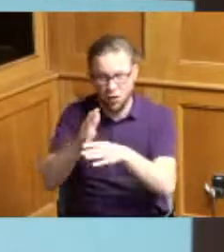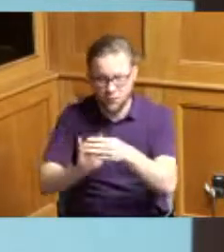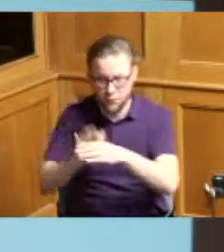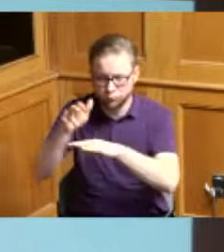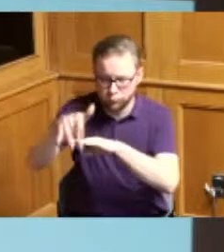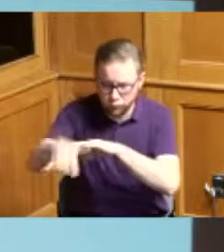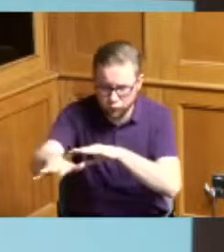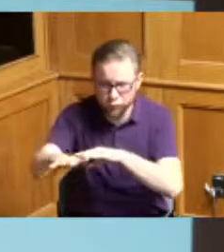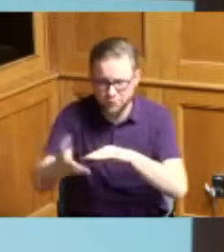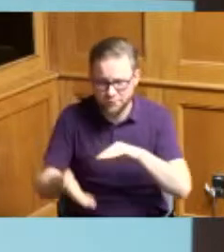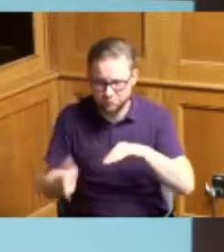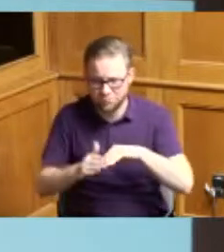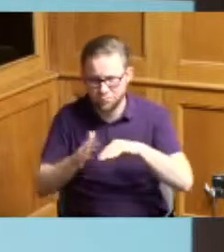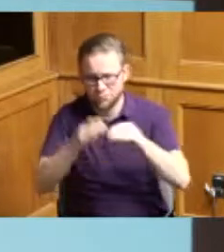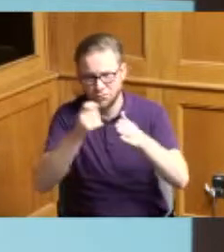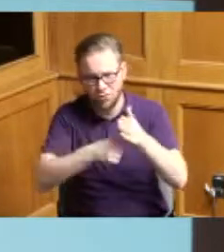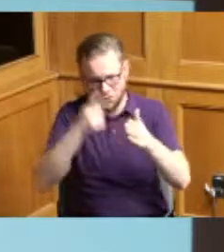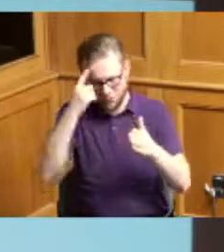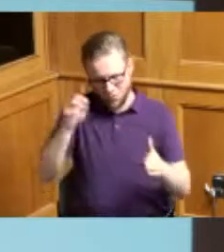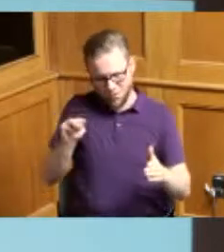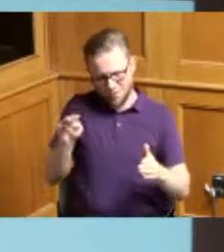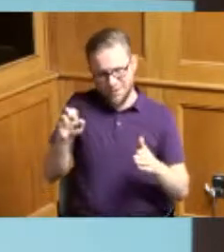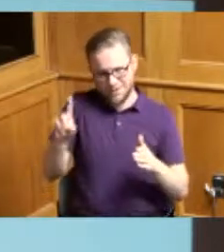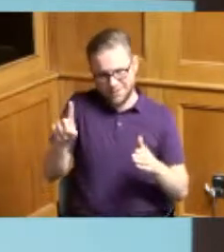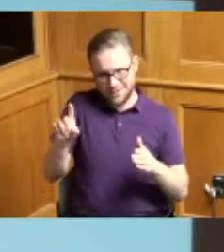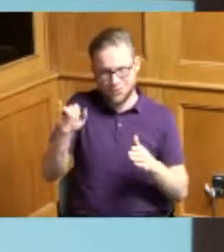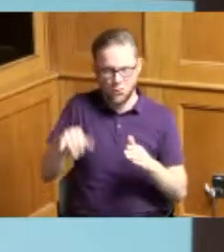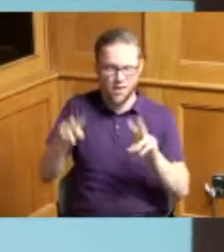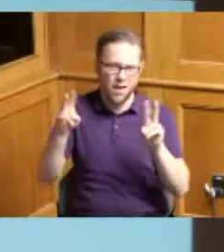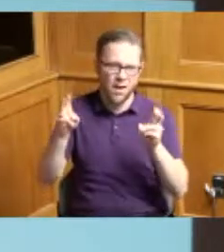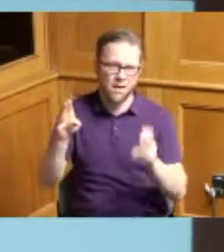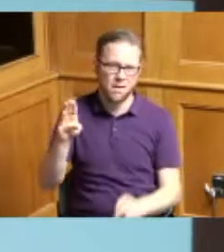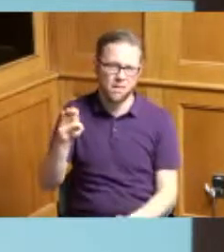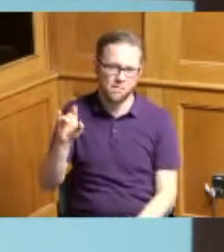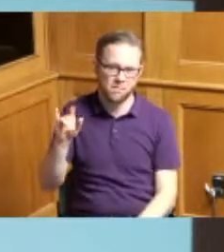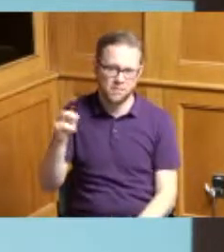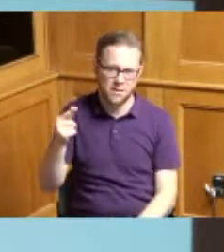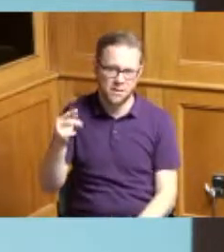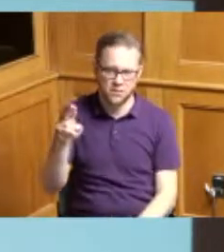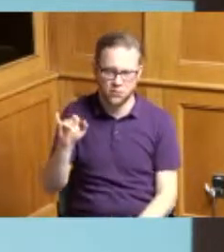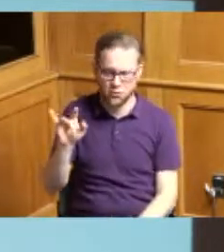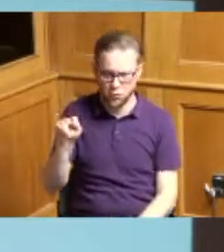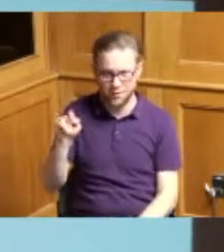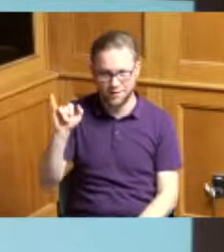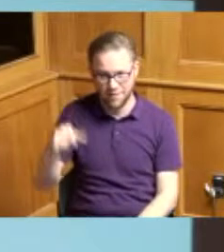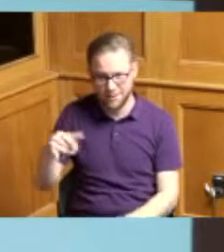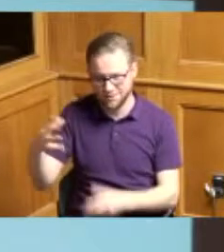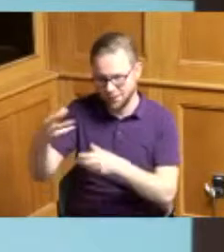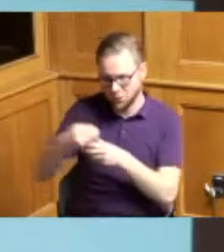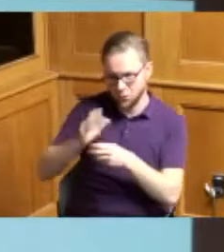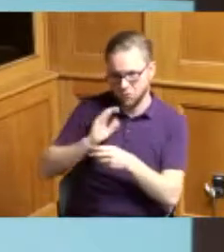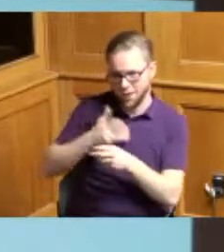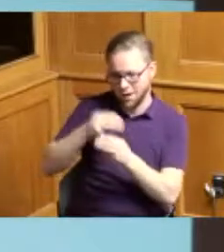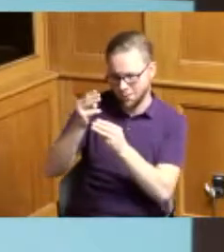units are then put into the calculation for us to essentially determine what the unit rate would be